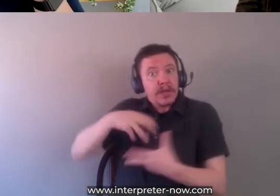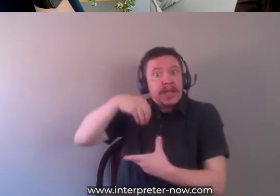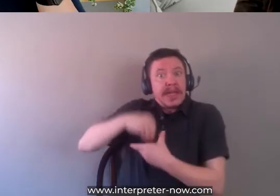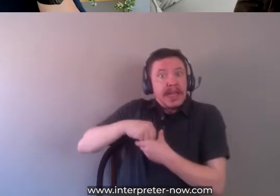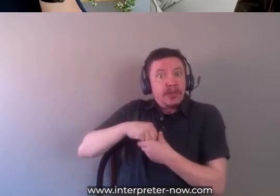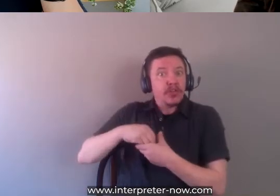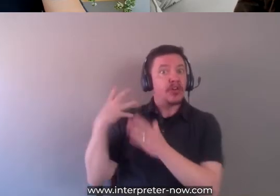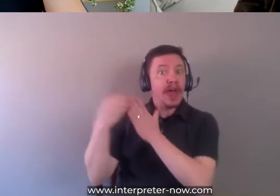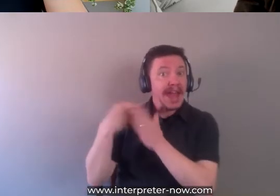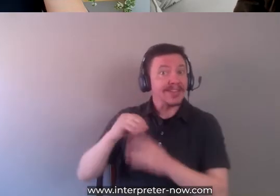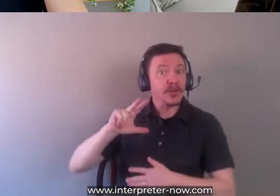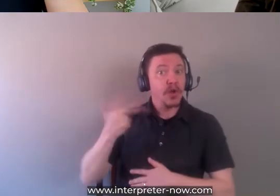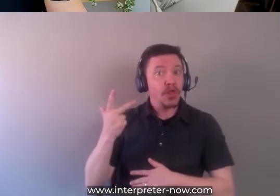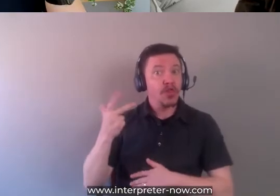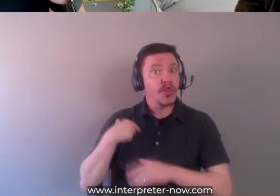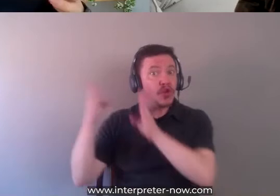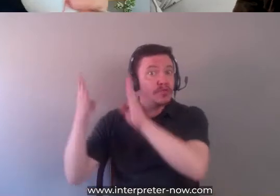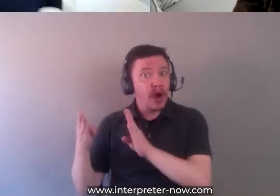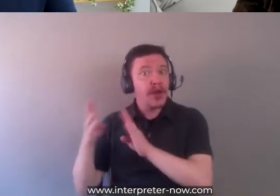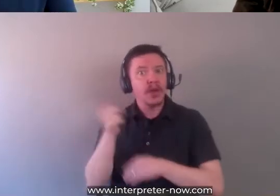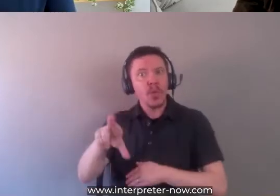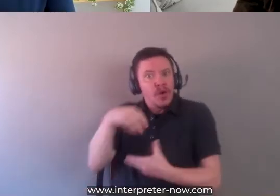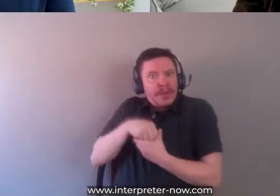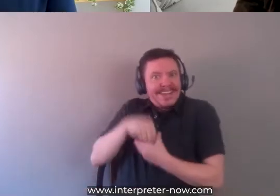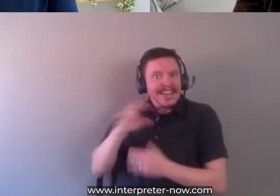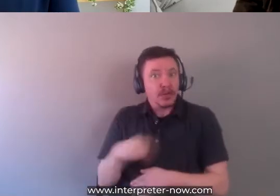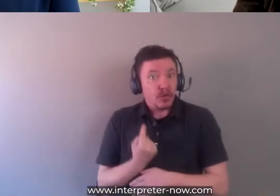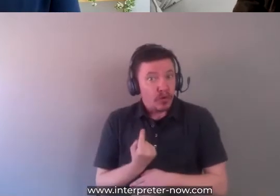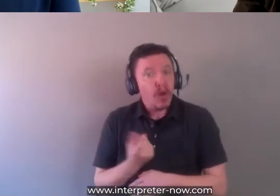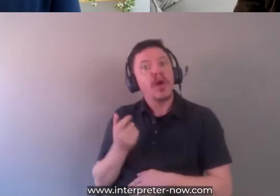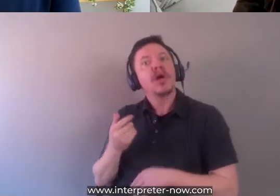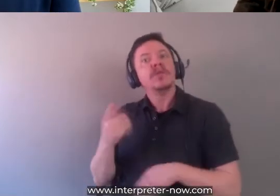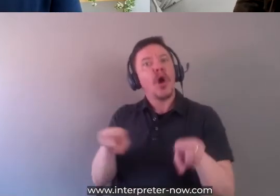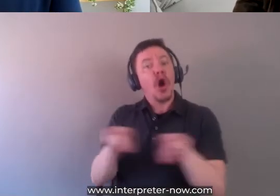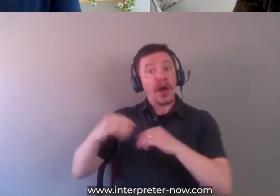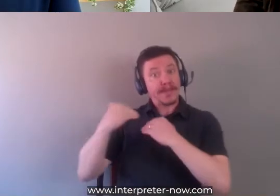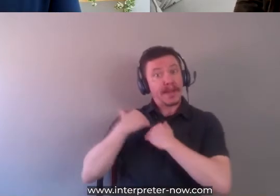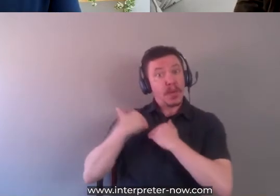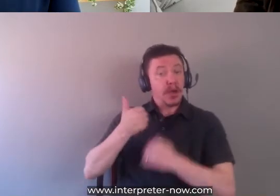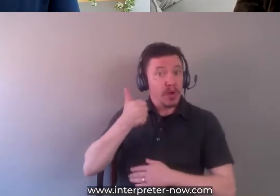or if it has been entirely by internal audits. It is also incumbent upon you to perform an